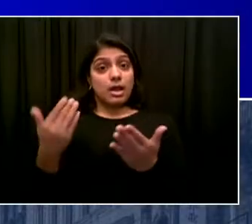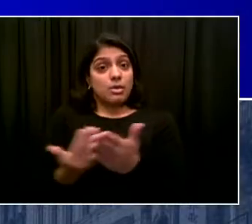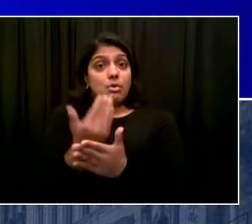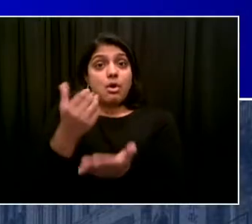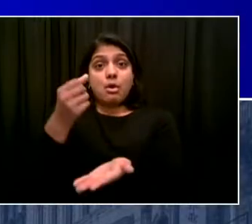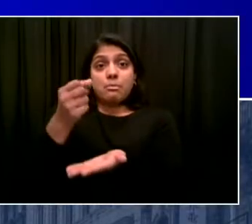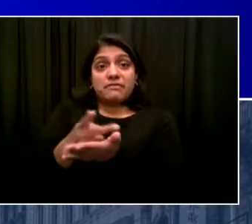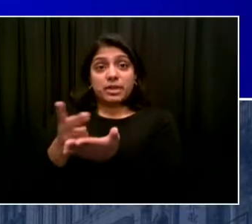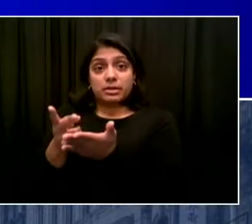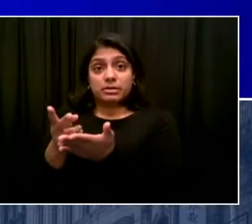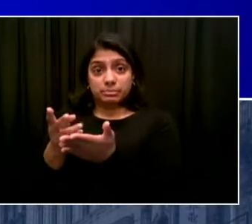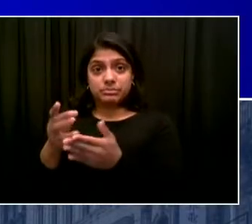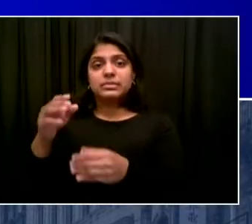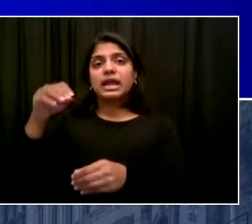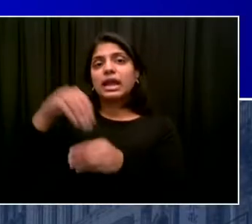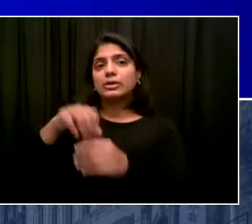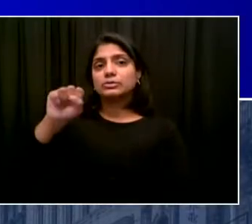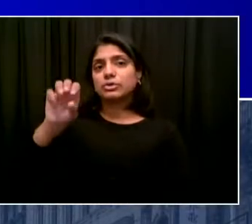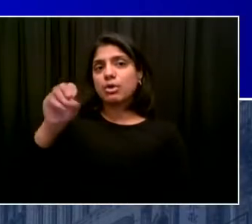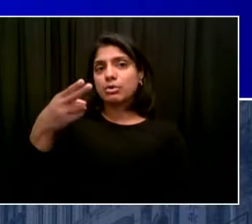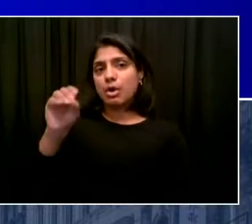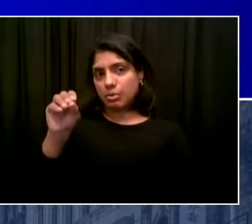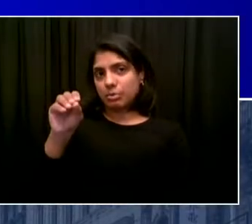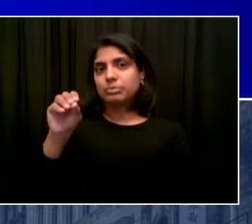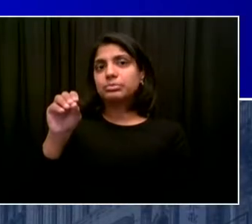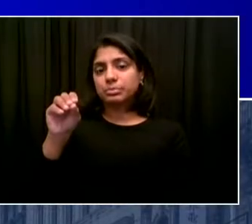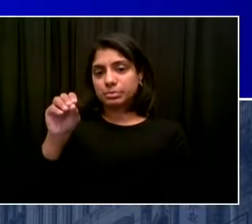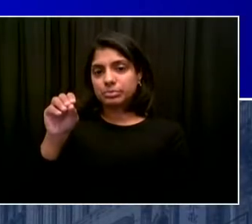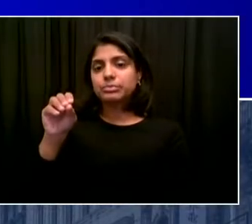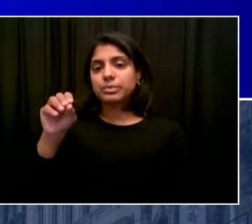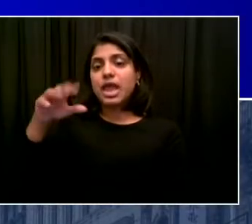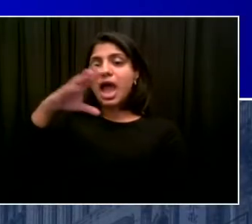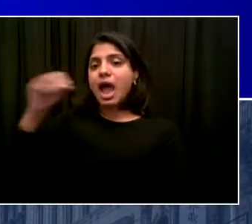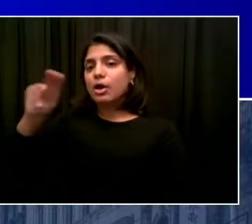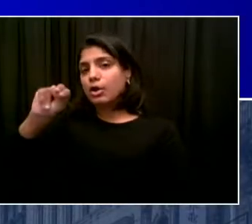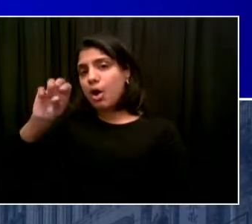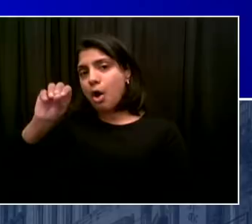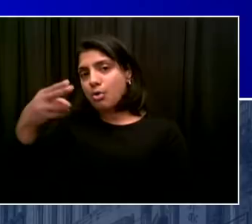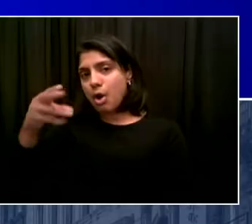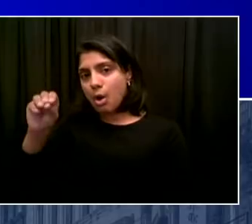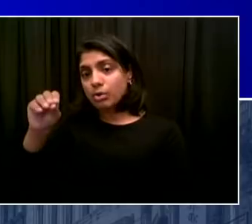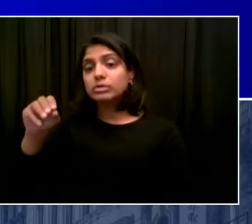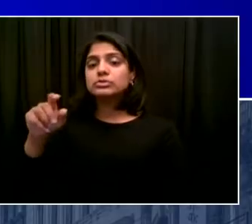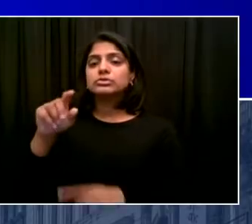CREATING JOBS, TODAY A MAJOR HISTORIC MOMENT, LATER ON IN THE DAY, A LOT OF SUPPORT IN CITY COUNCIL FOR THIS WE LOOK FORWARD